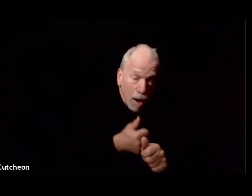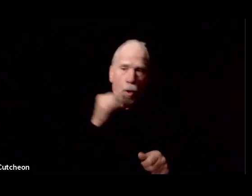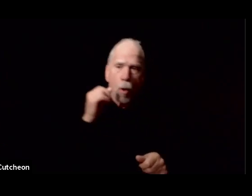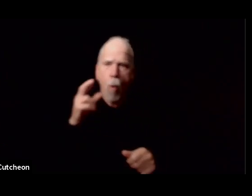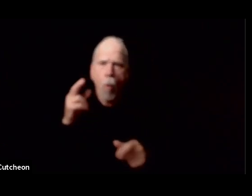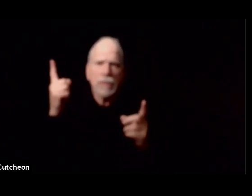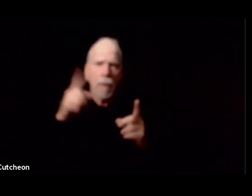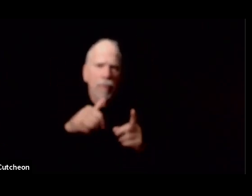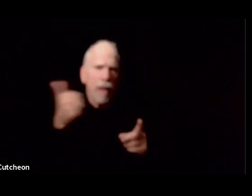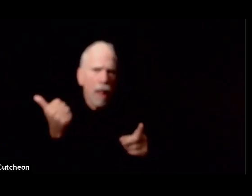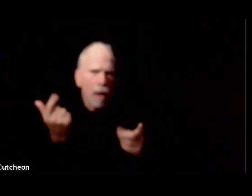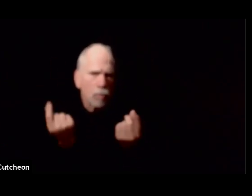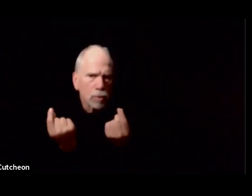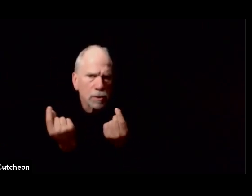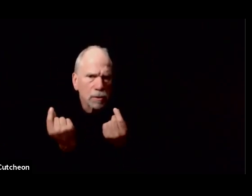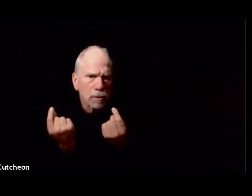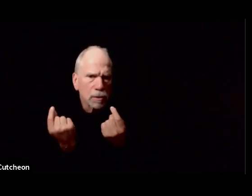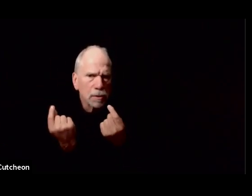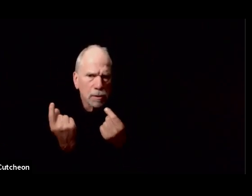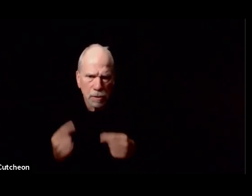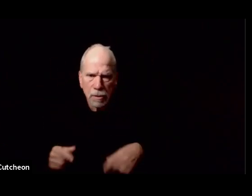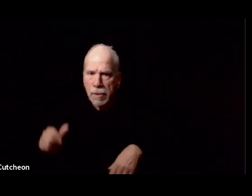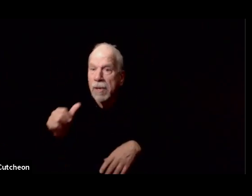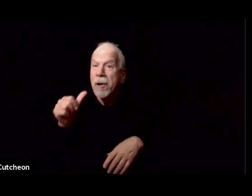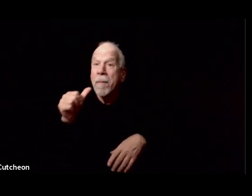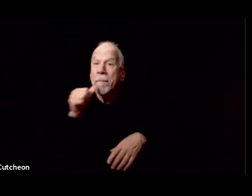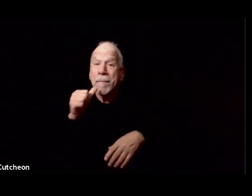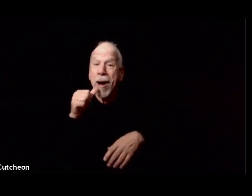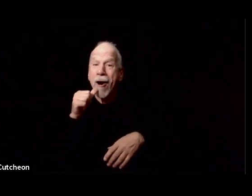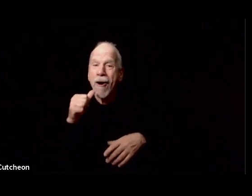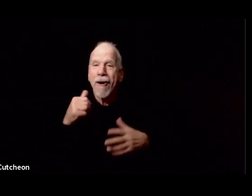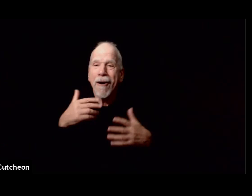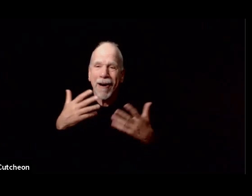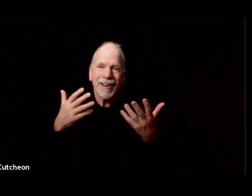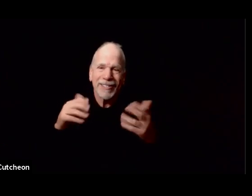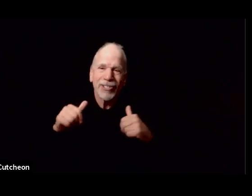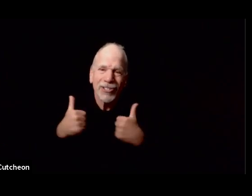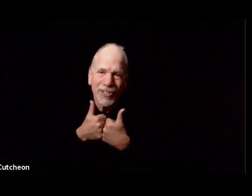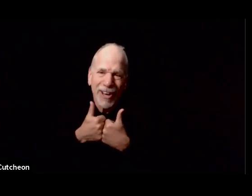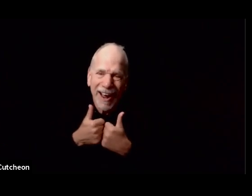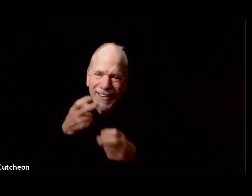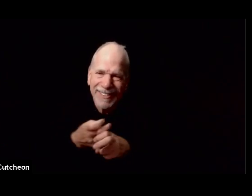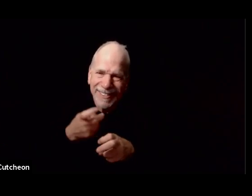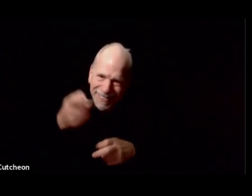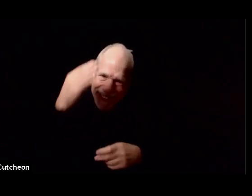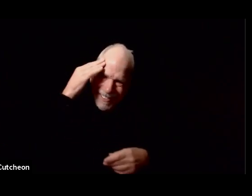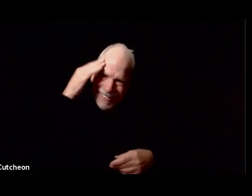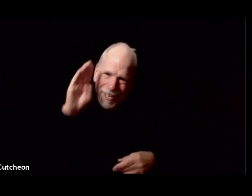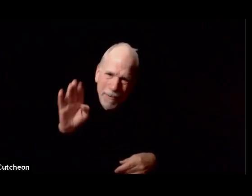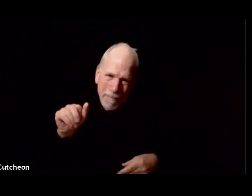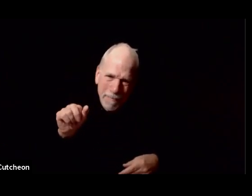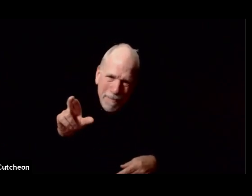is so specific about, you know, bars needing to have people seated and not just standing